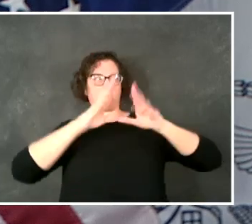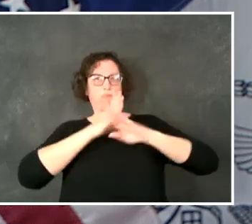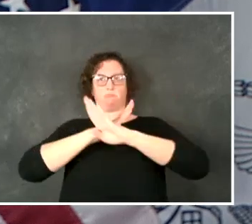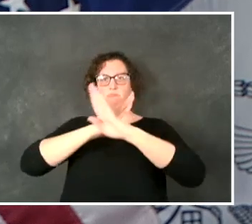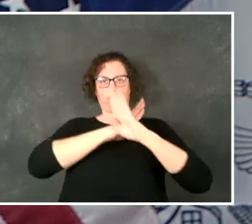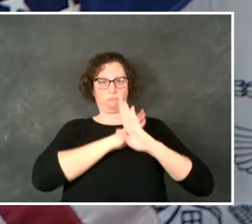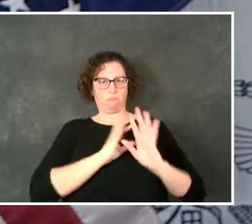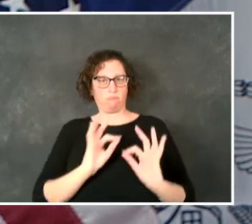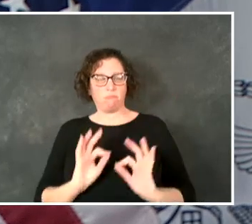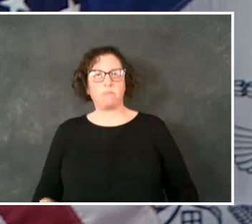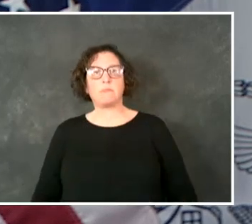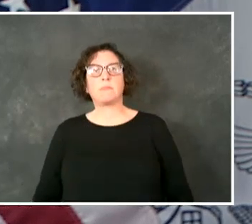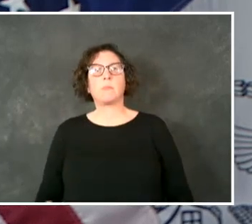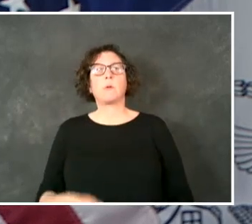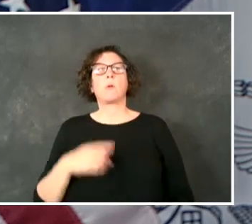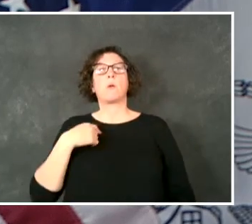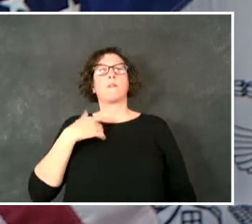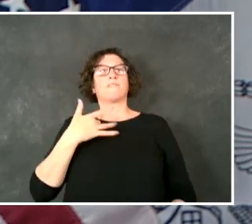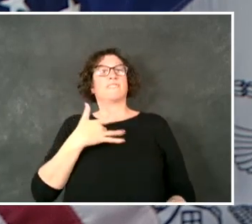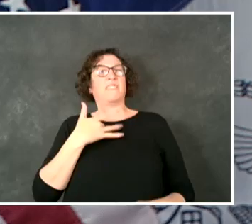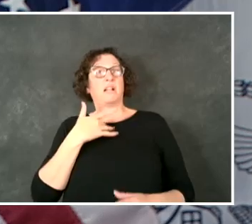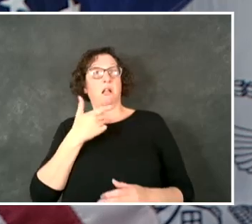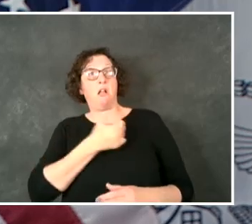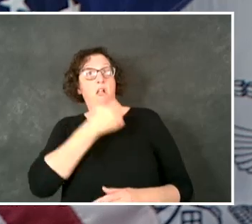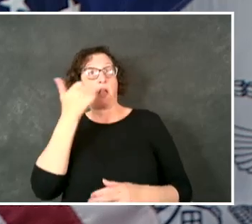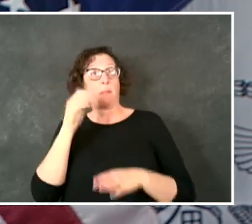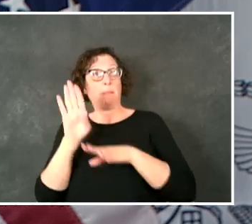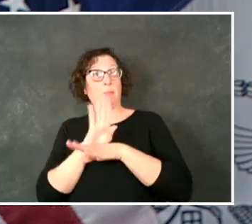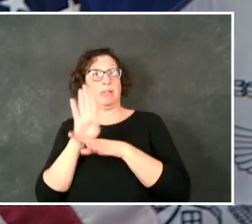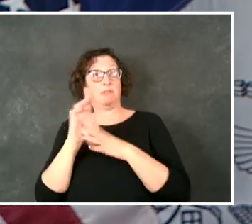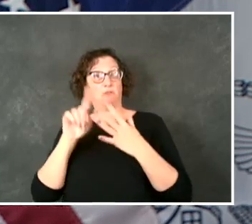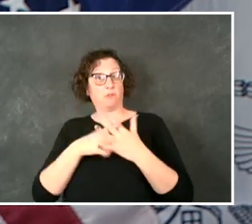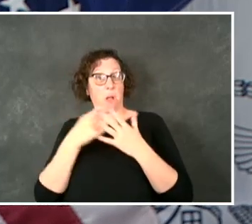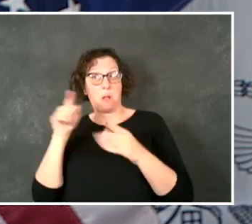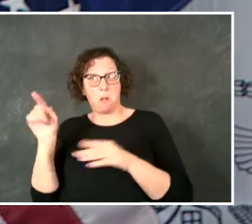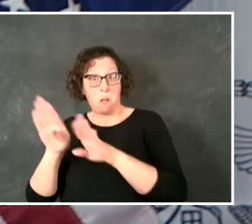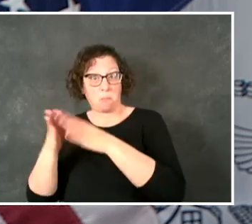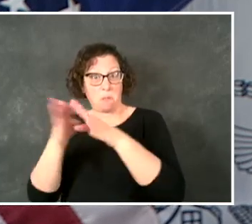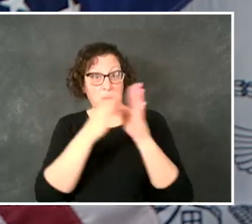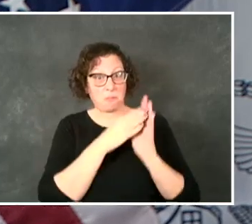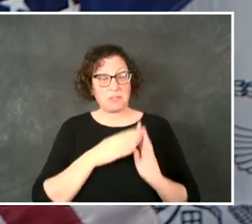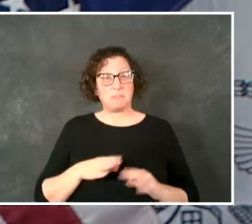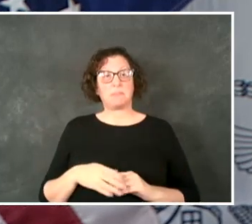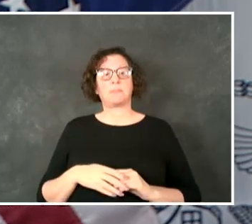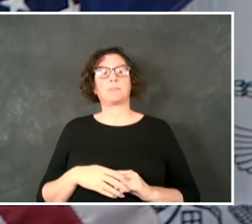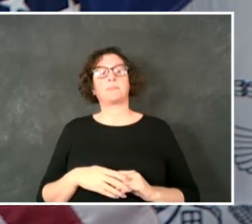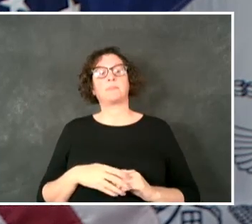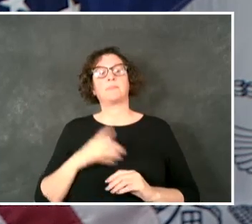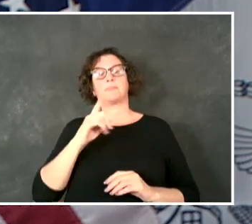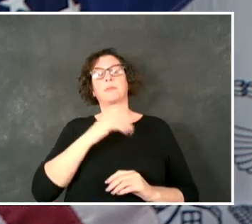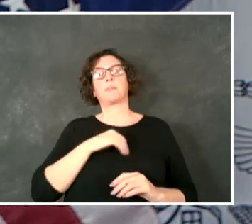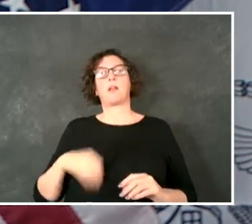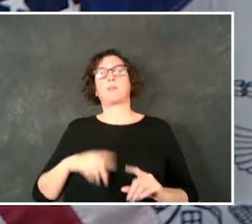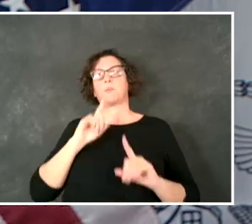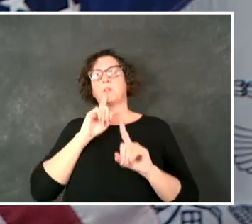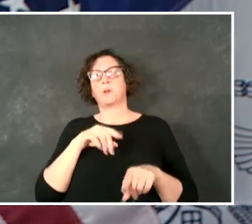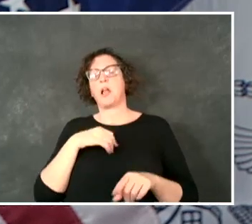NOW WITH THE RIGHT PRECAUTIONS. LET ME DO THE SECOND ONE FIRST. ALLEN, I WOULD BE